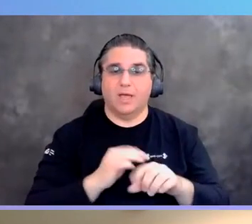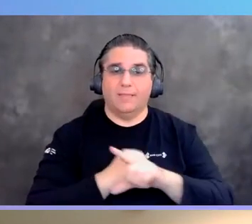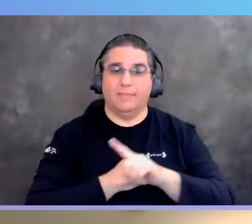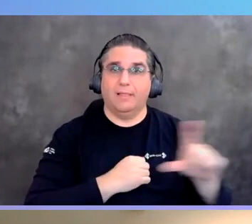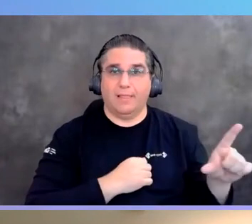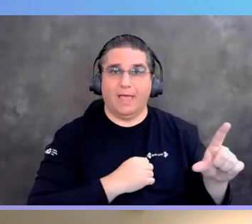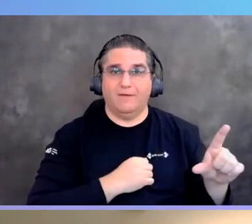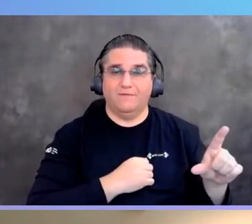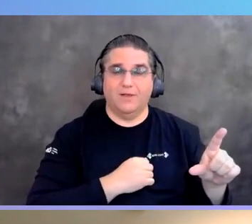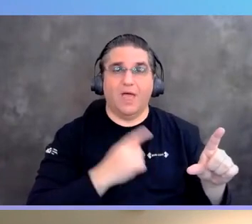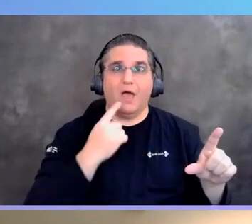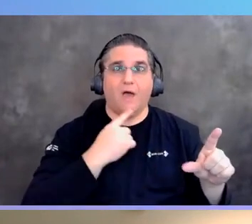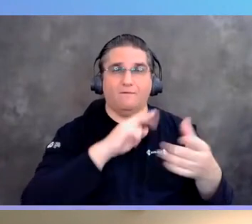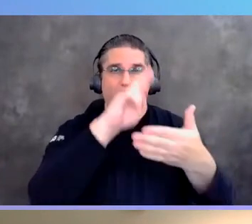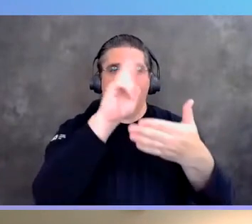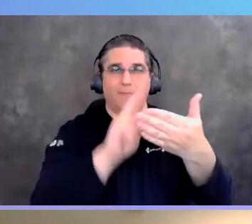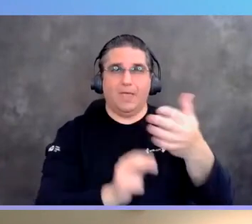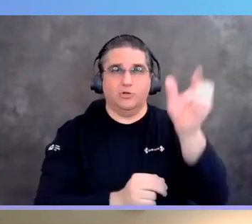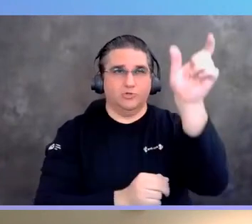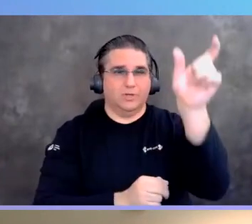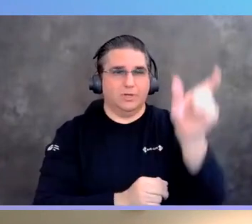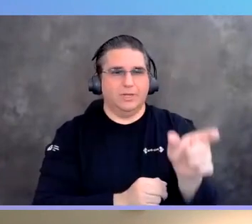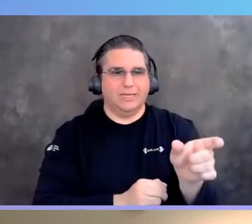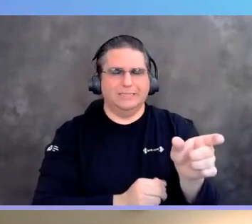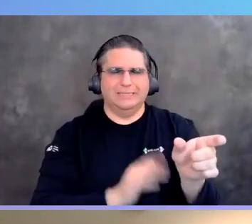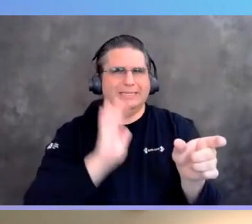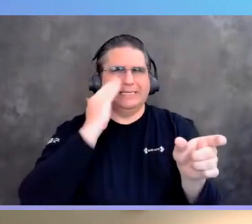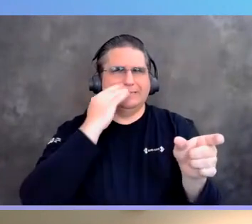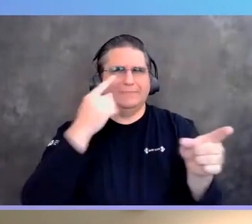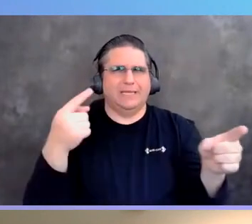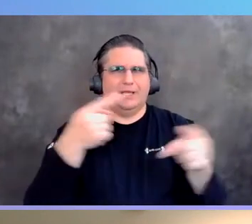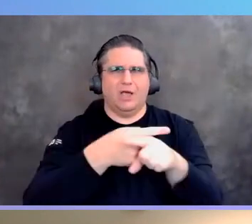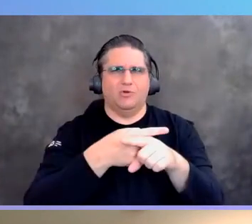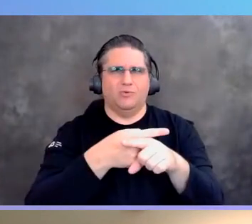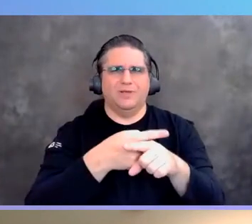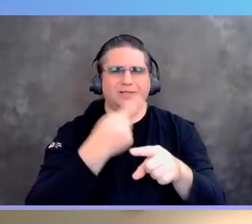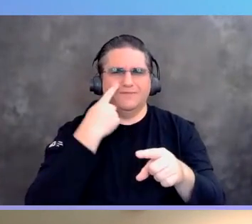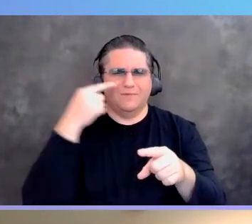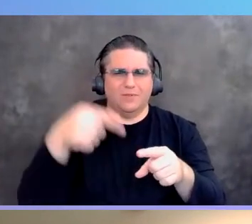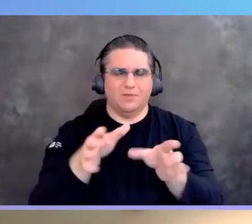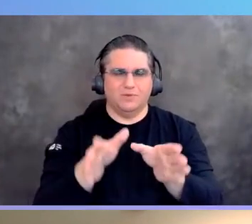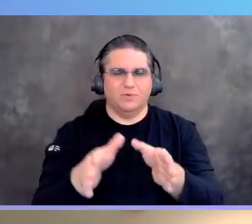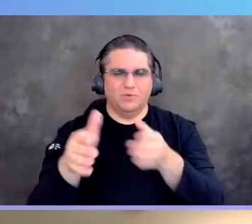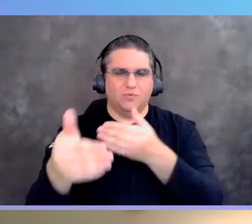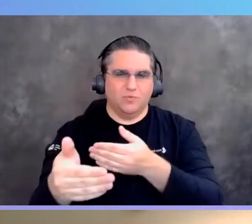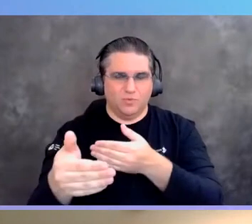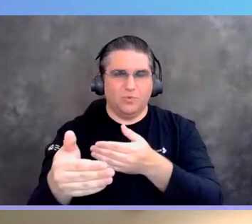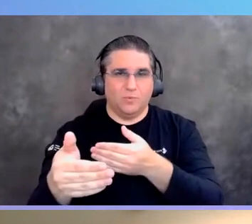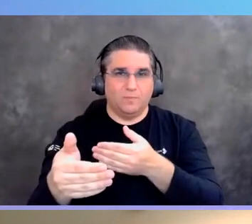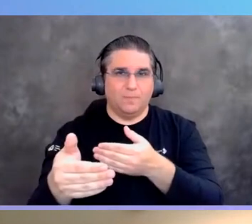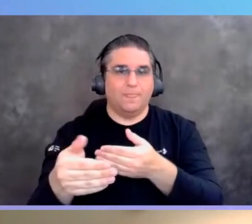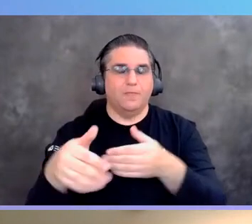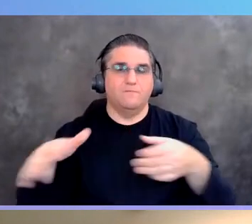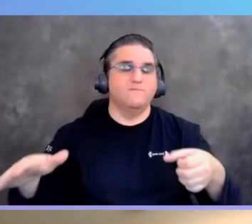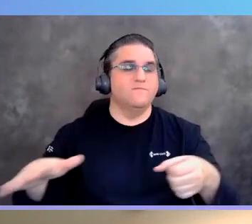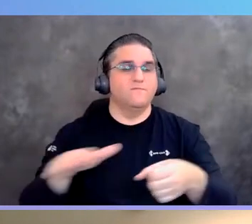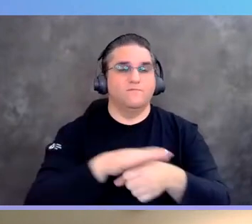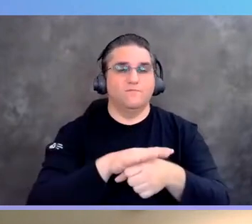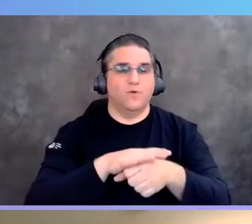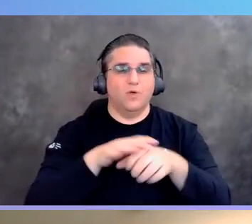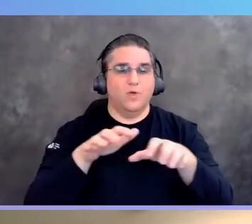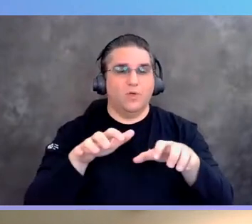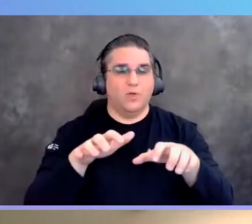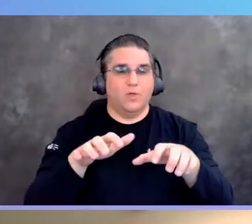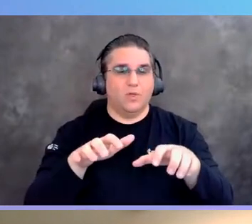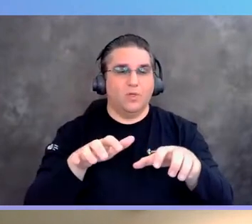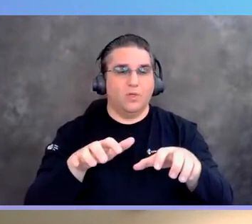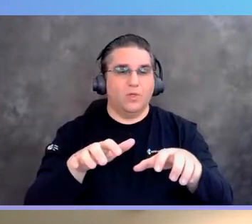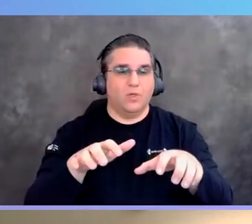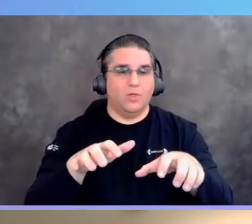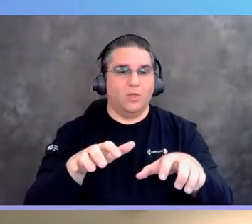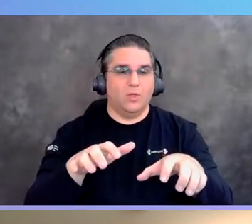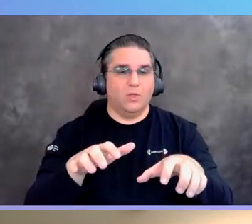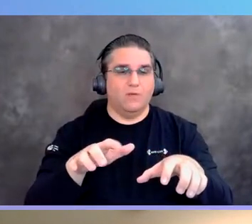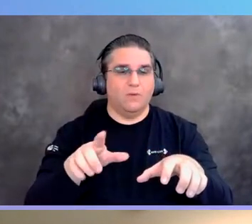incongruous, incongruous in a room in inhabited only only by